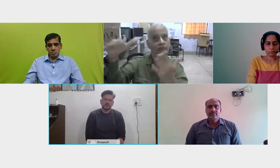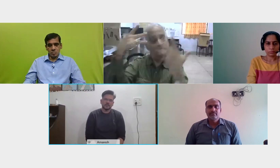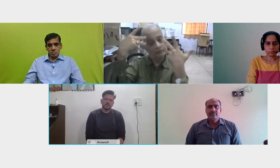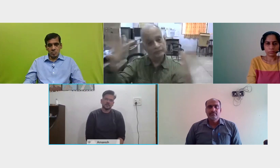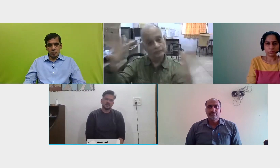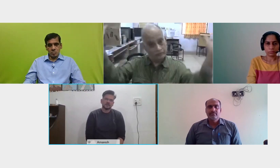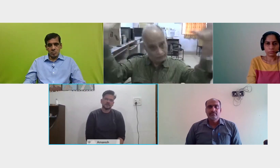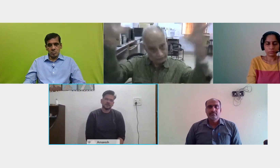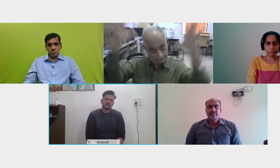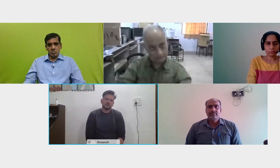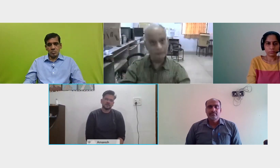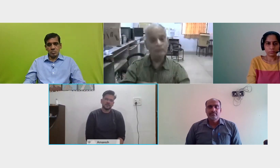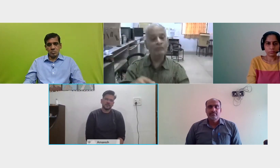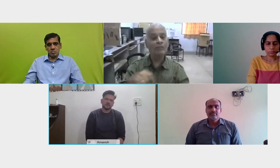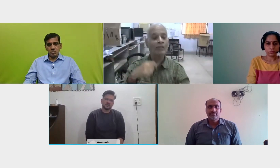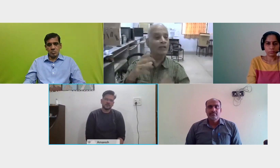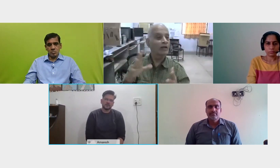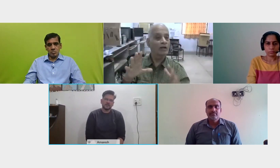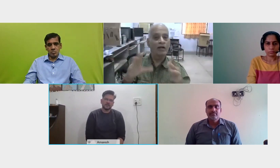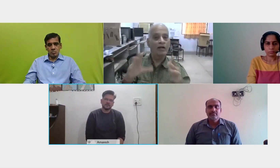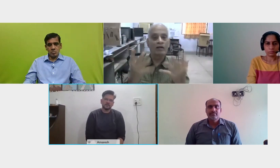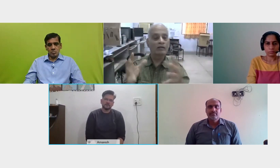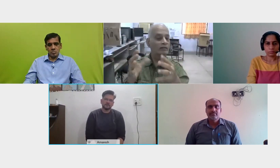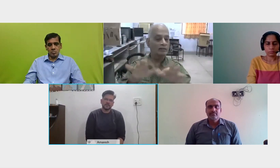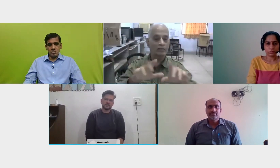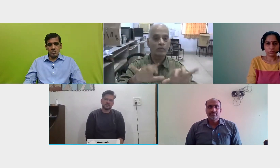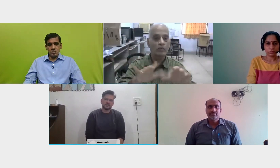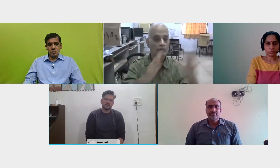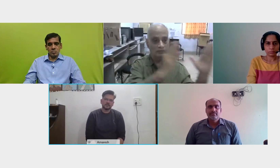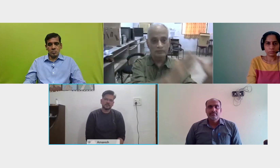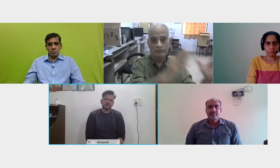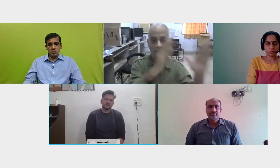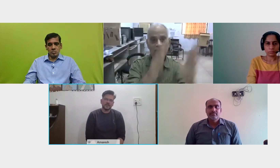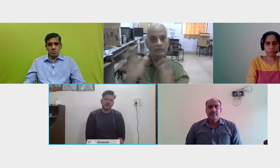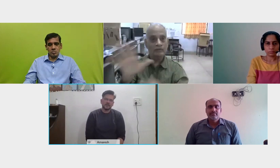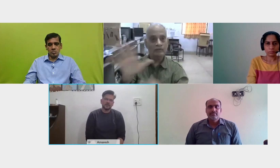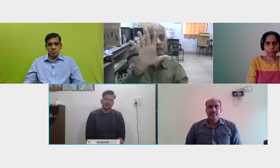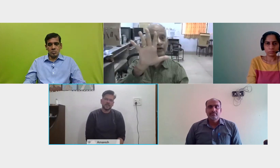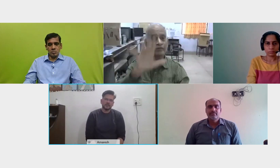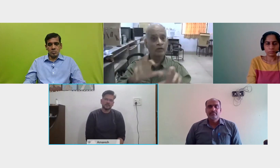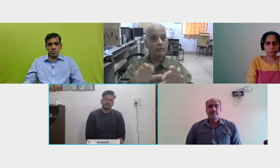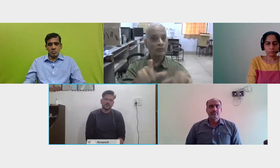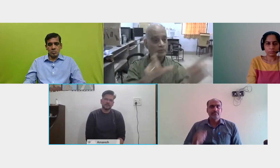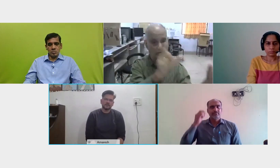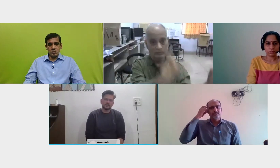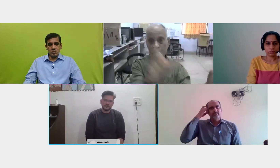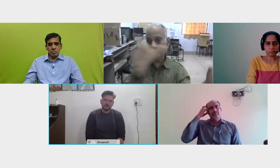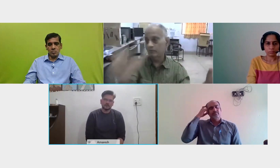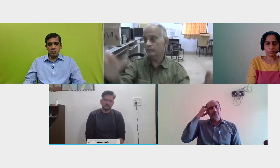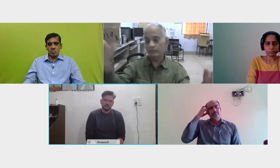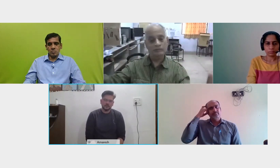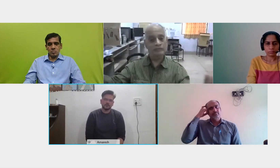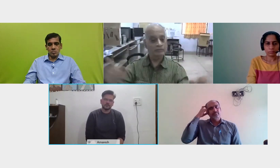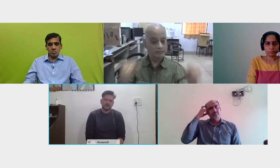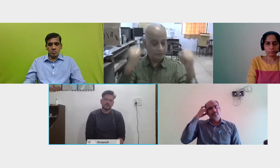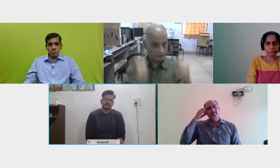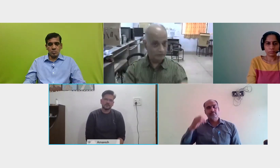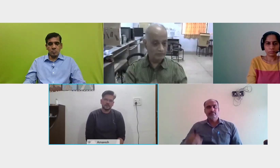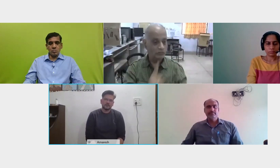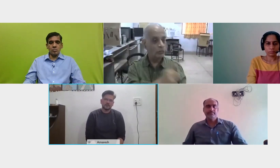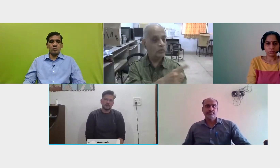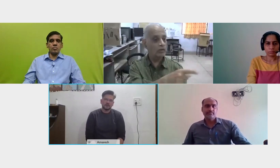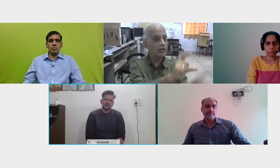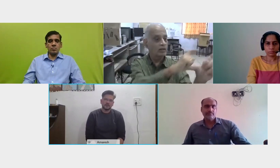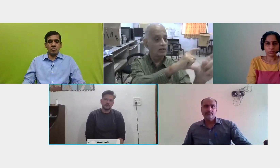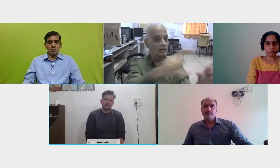Pradesh, Maharashtra so we got all the data from different places and we had five computer